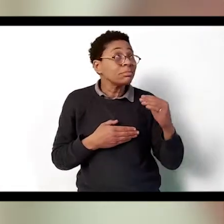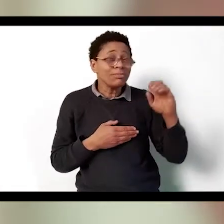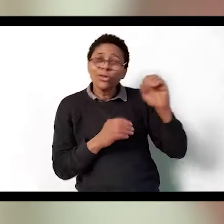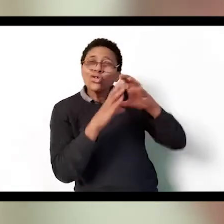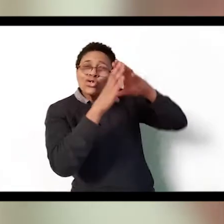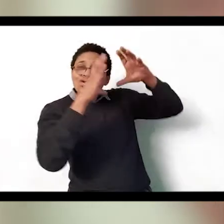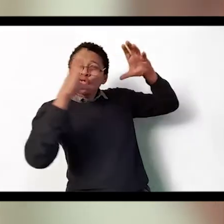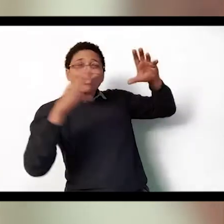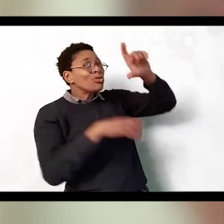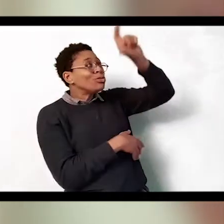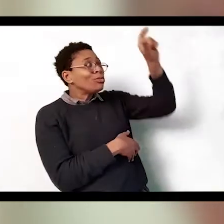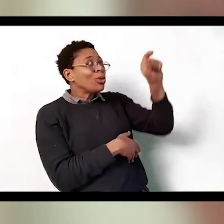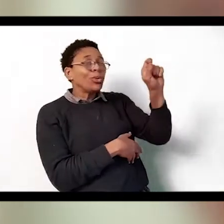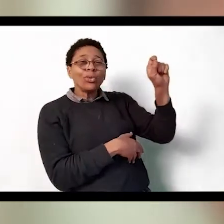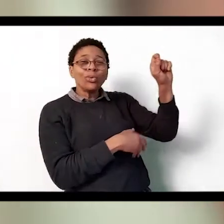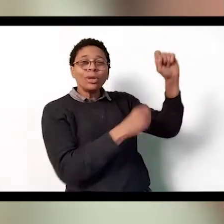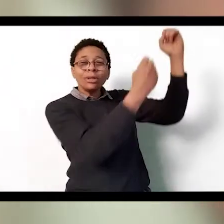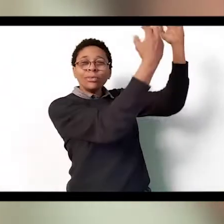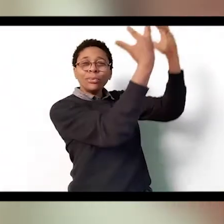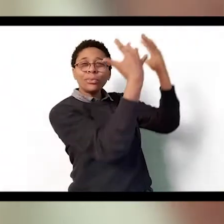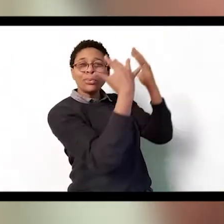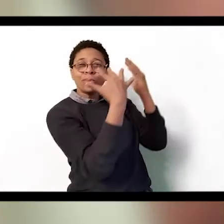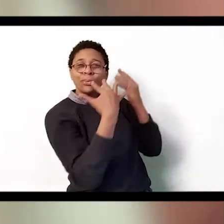A huge moon is shining.